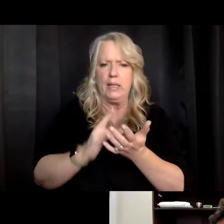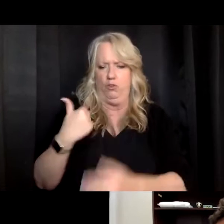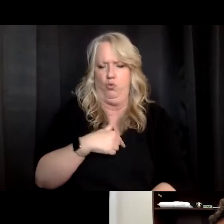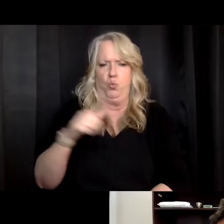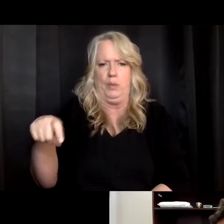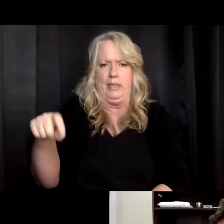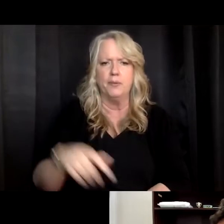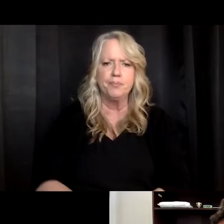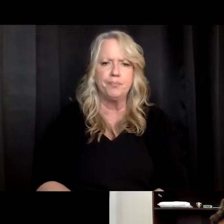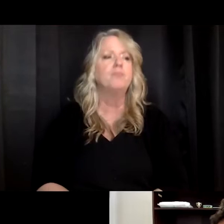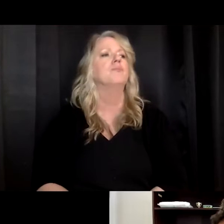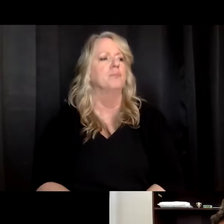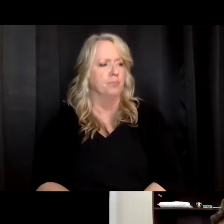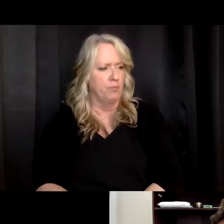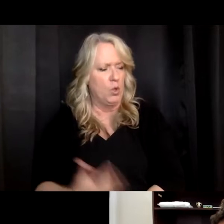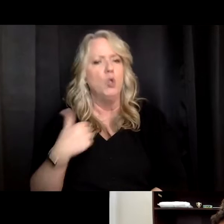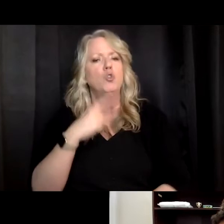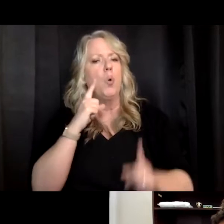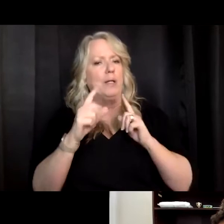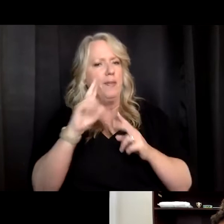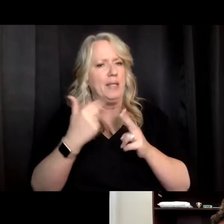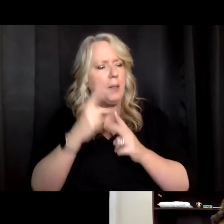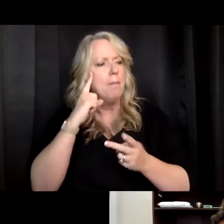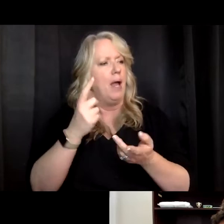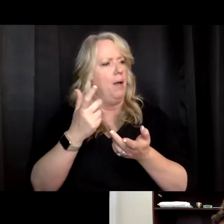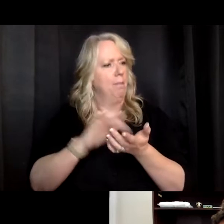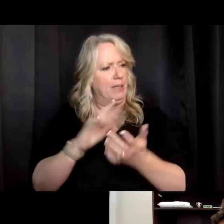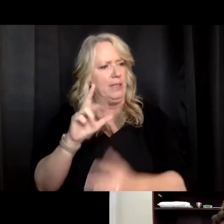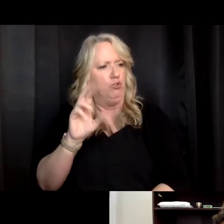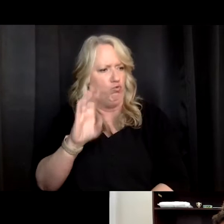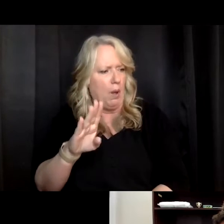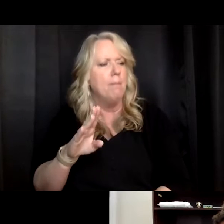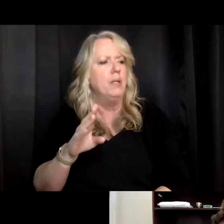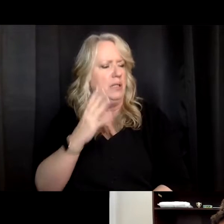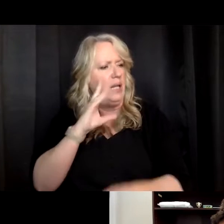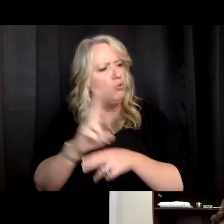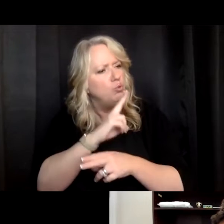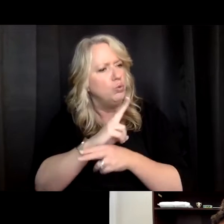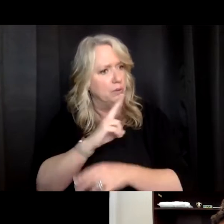. SO TO GET A LITTLE MORE INTO IT, WHAT MEDICATION S DO WE NEED? > SO,